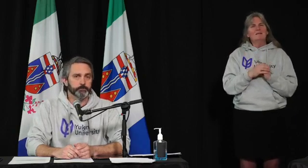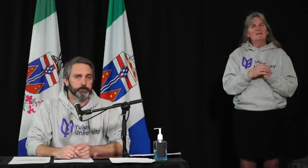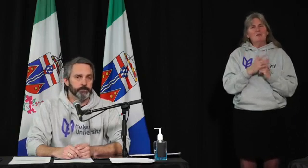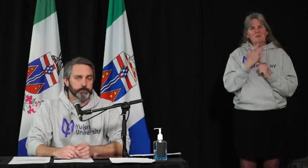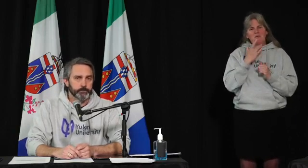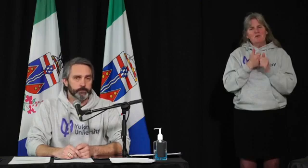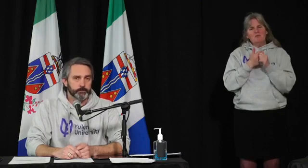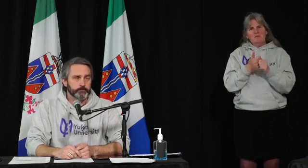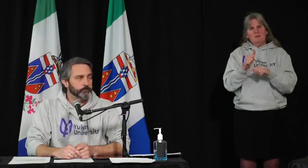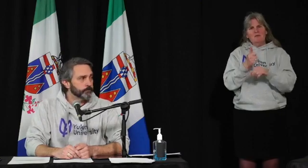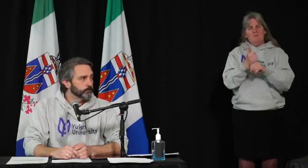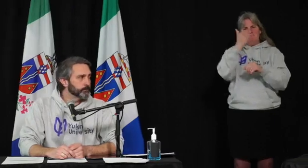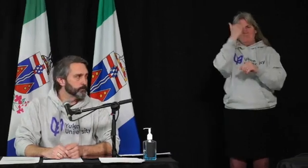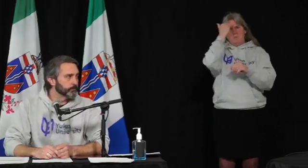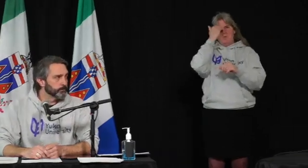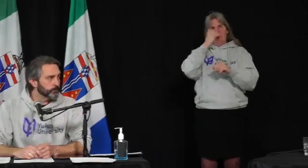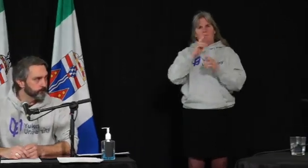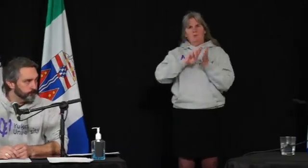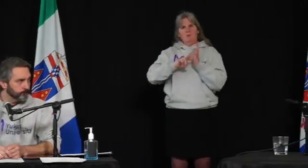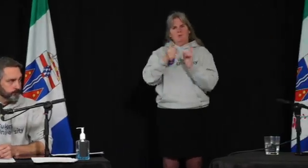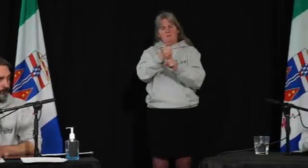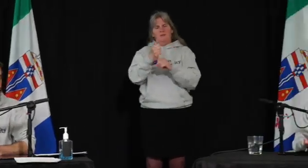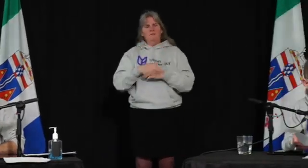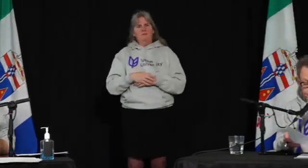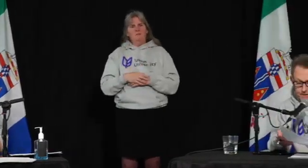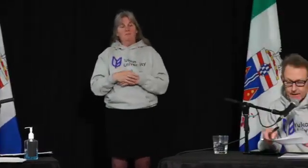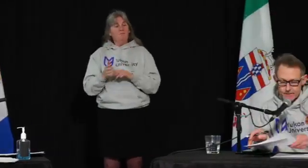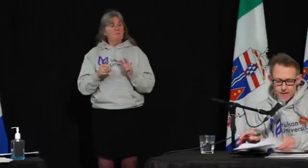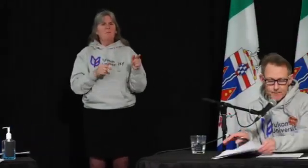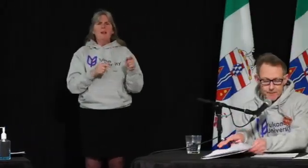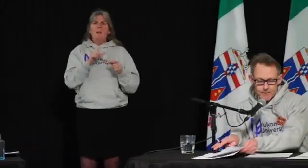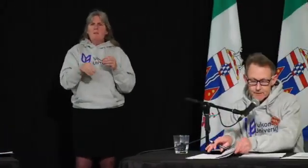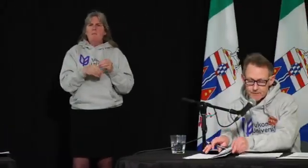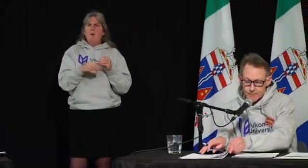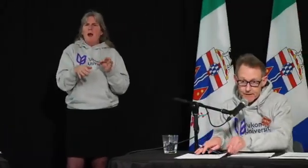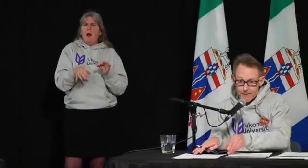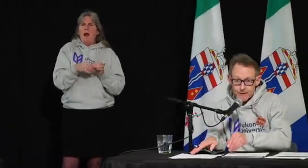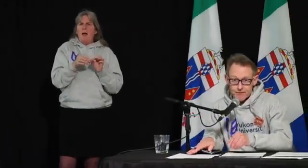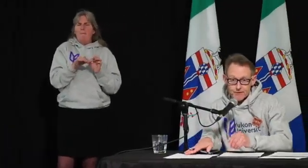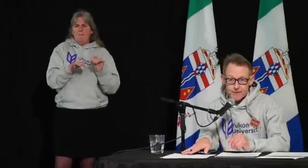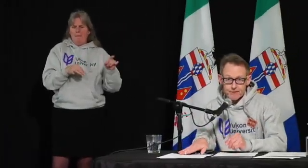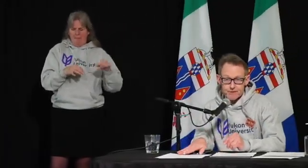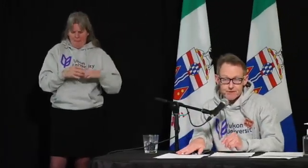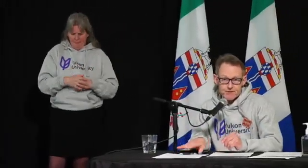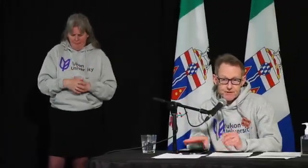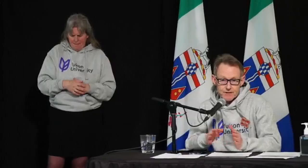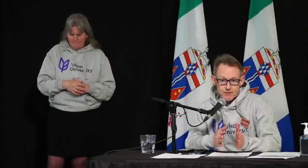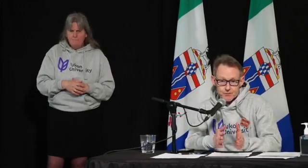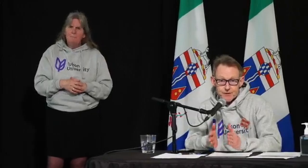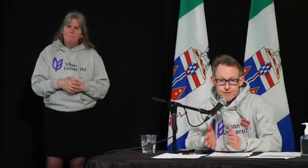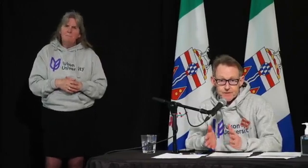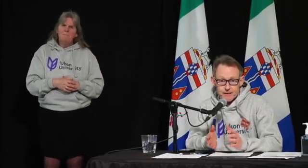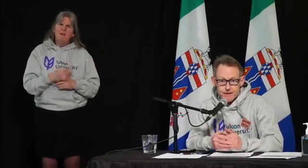region. May be I could just add, so